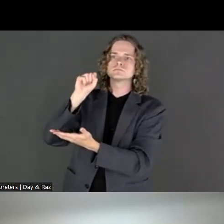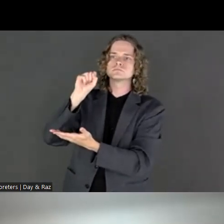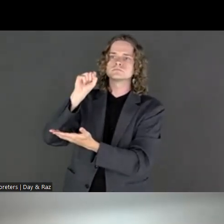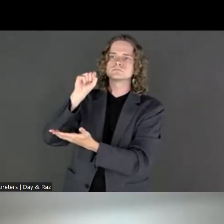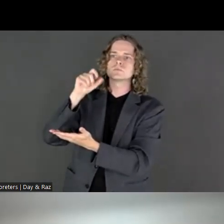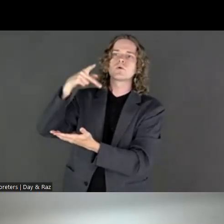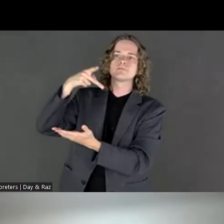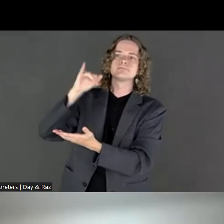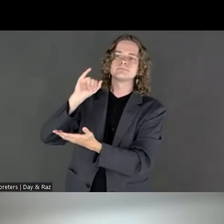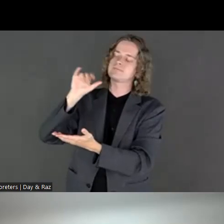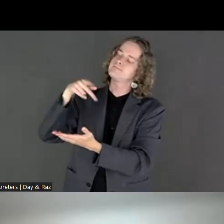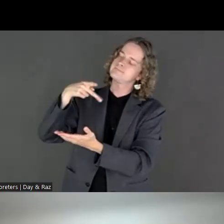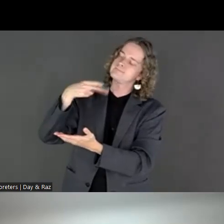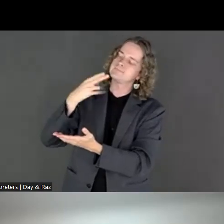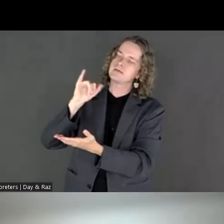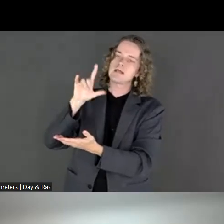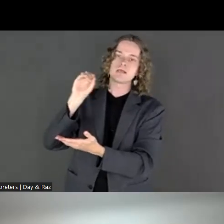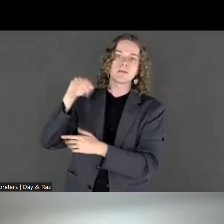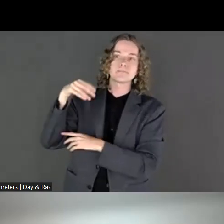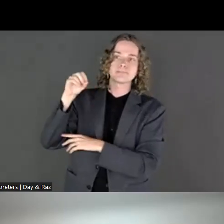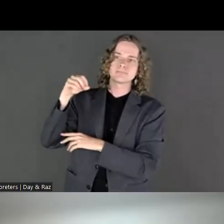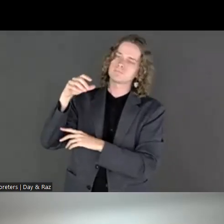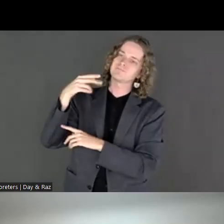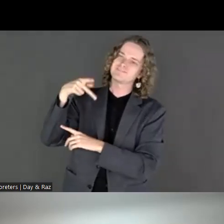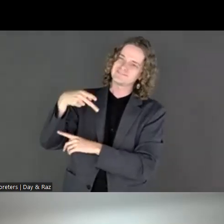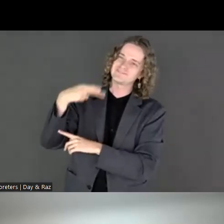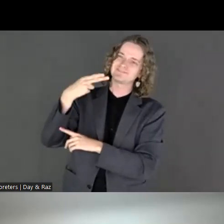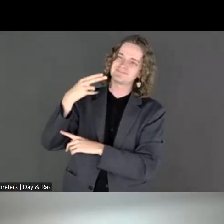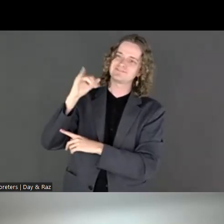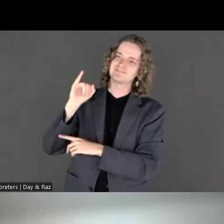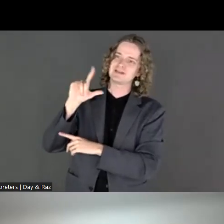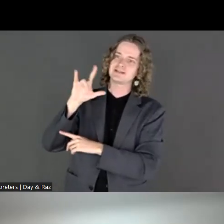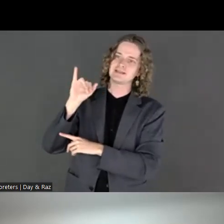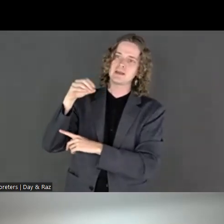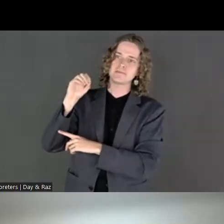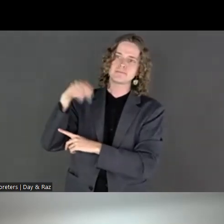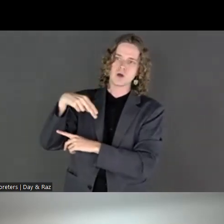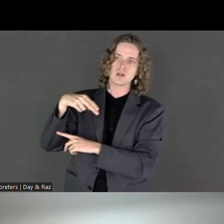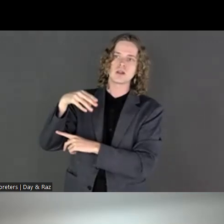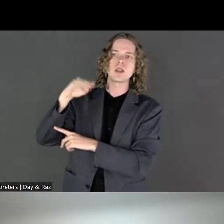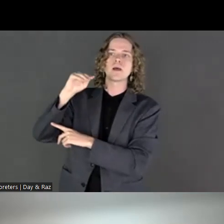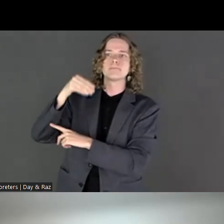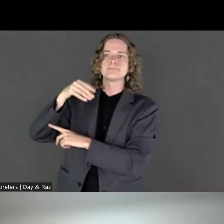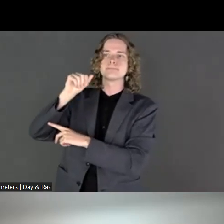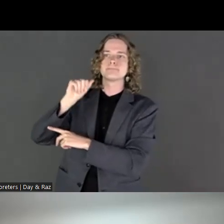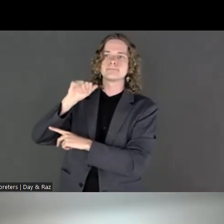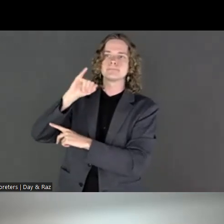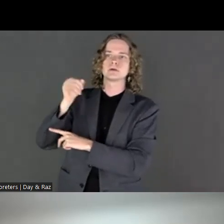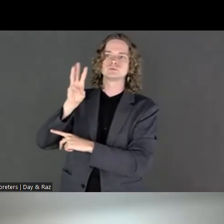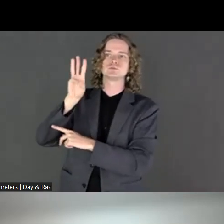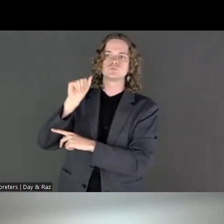can the current localization efforts contribute to support a stronger participation between OPDs and